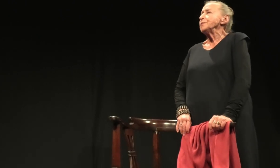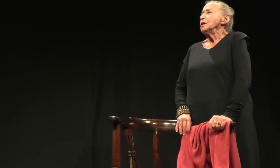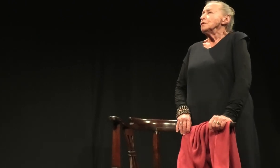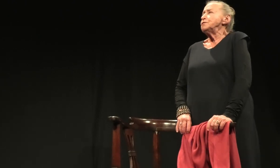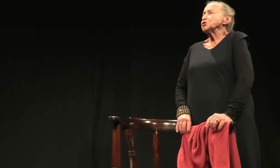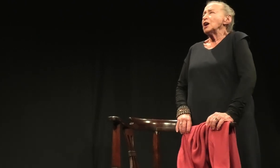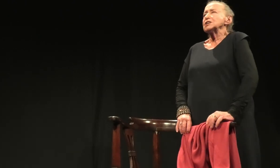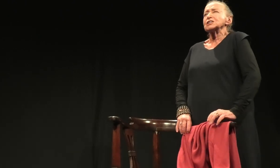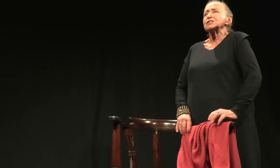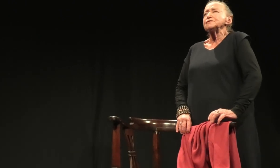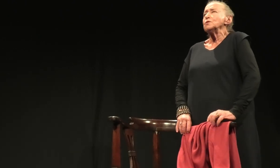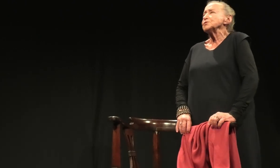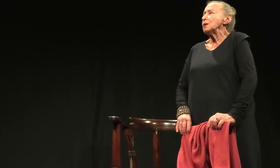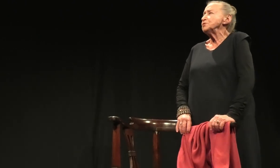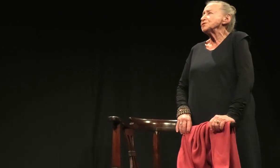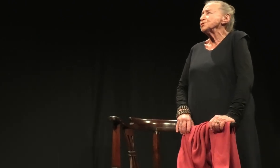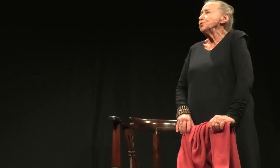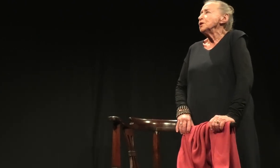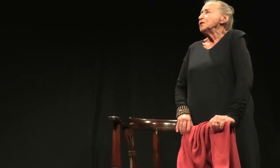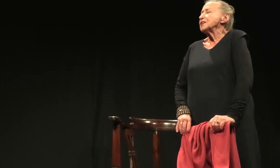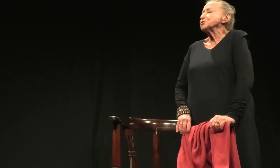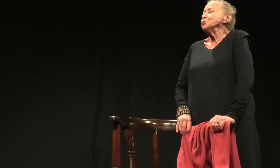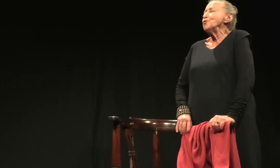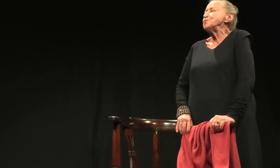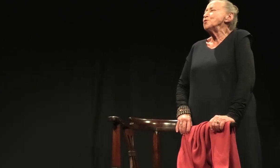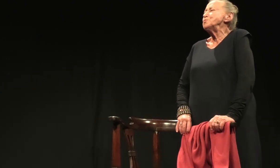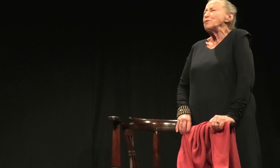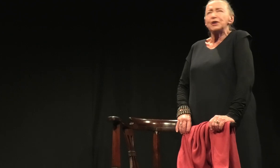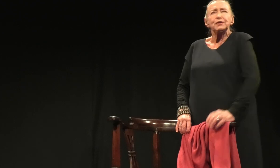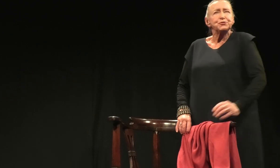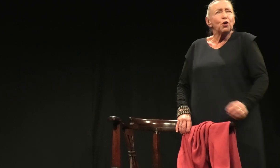stomach pulled in, cheeks bulging, eyes half closed